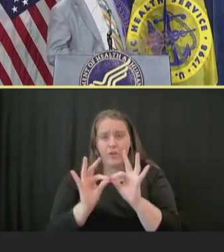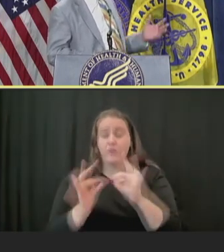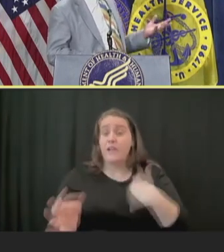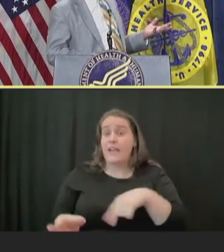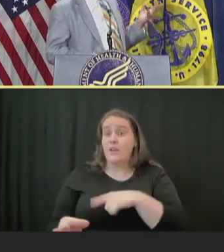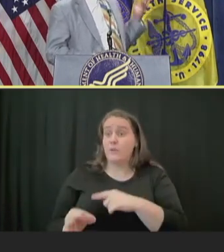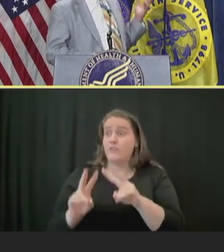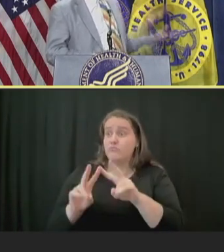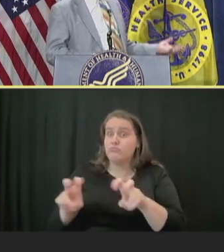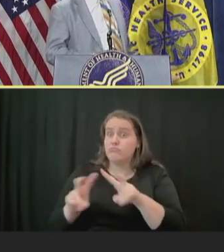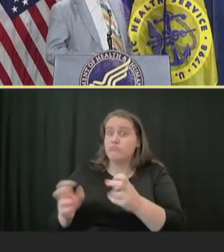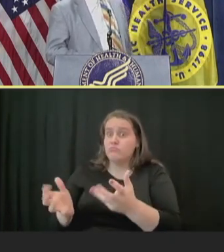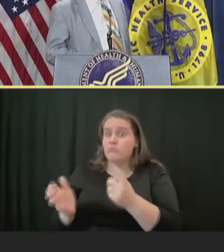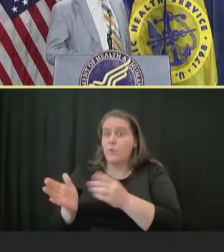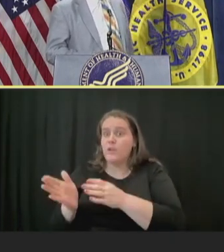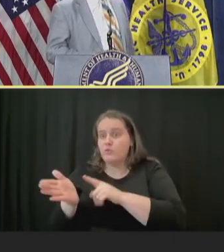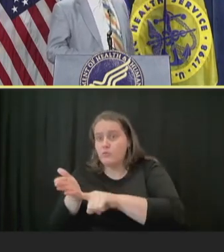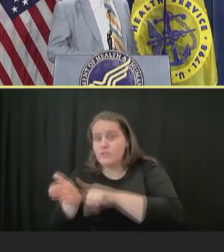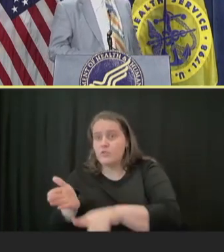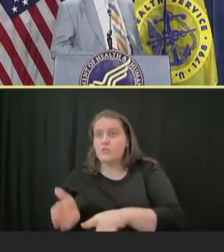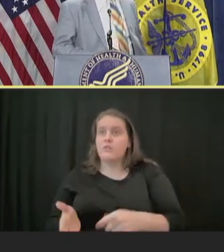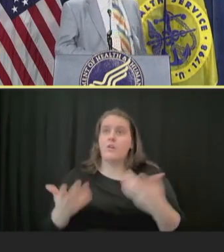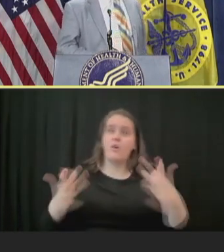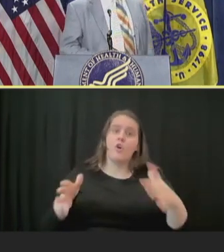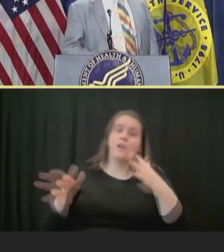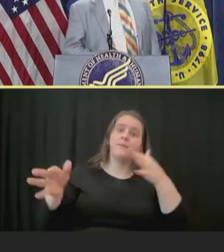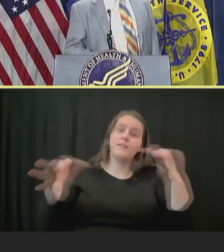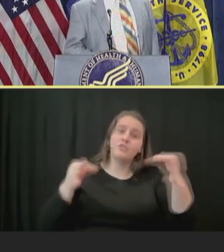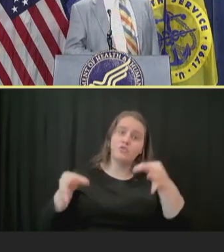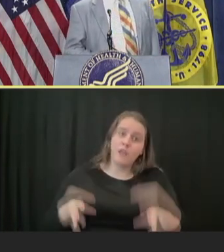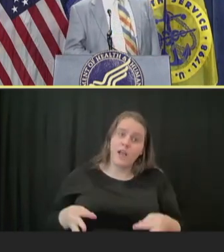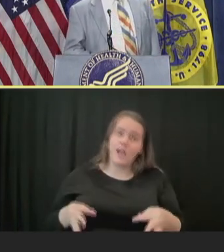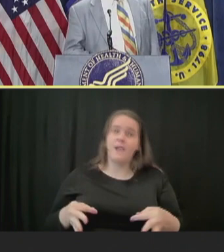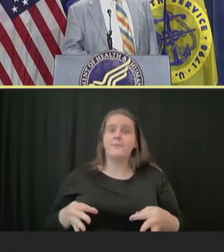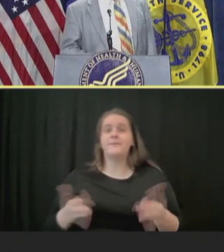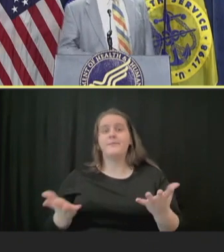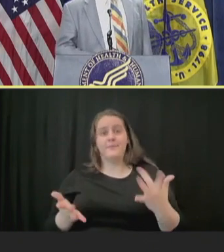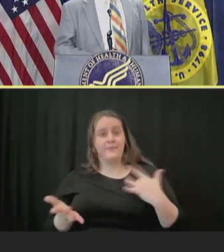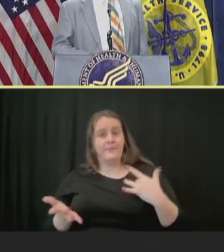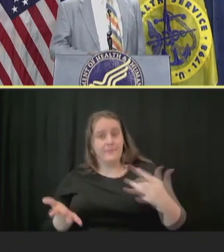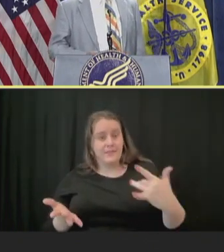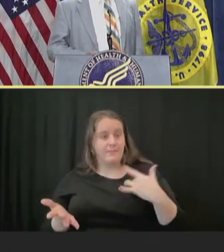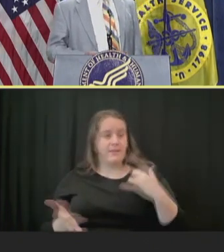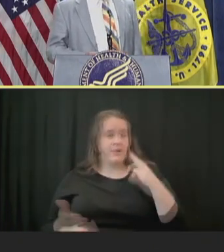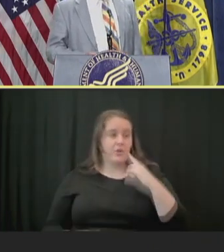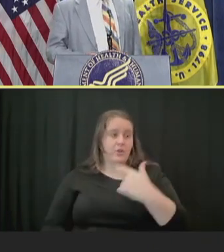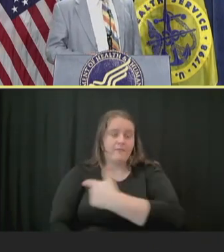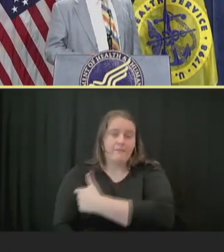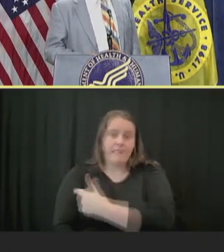This has already been described, the classic vaccine, the Bacillus Calmette–Guérin,